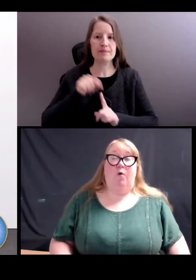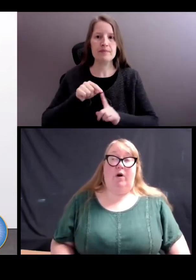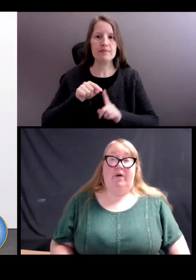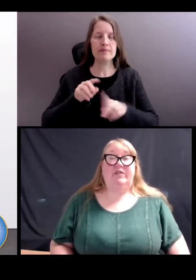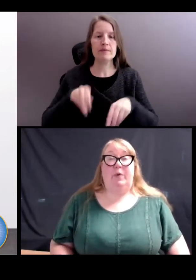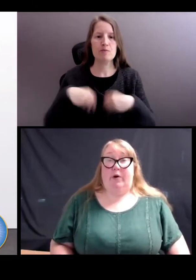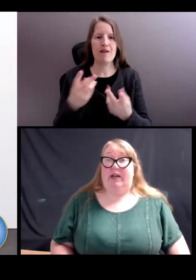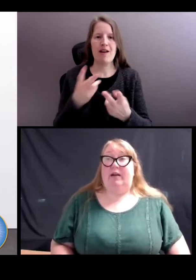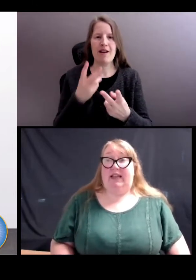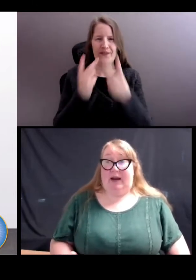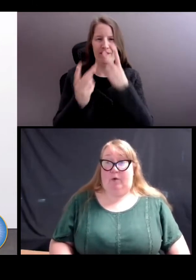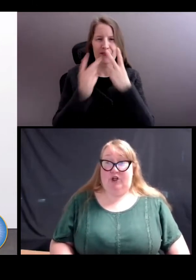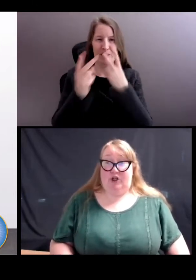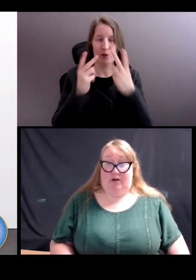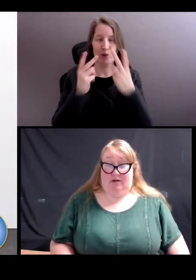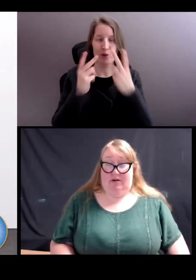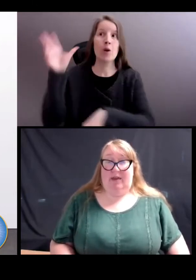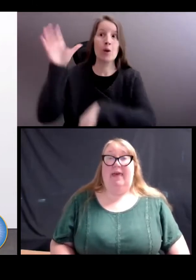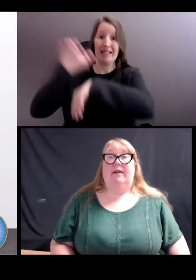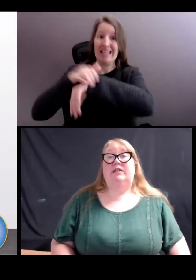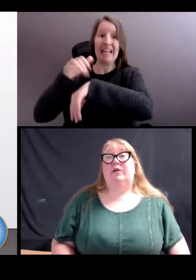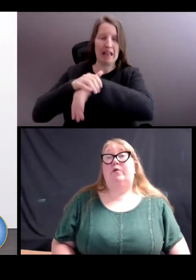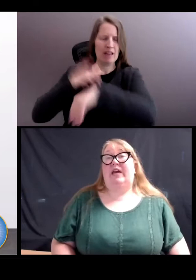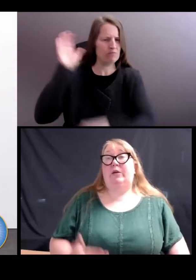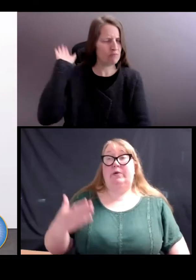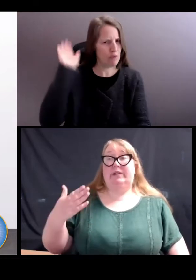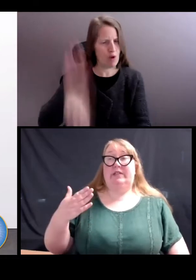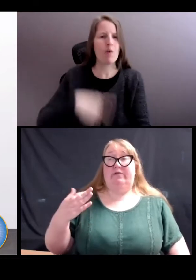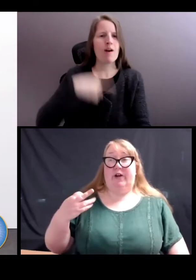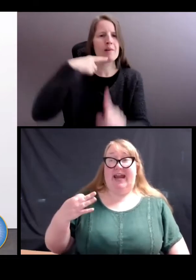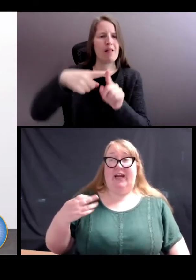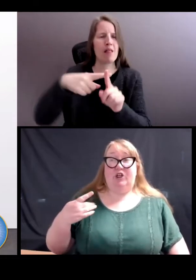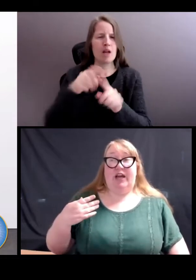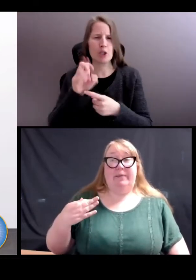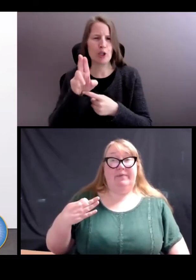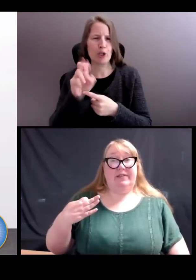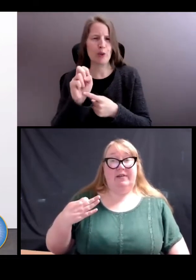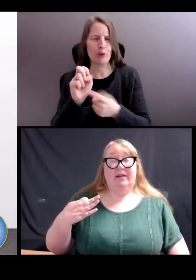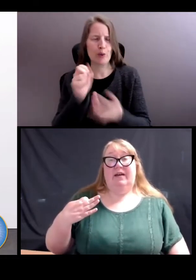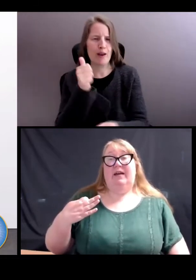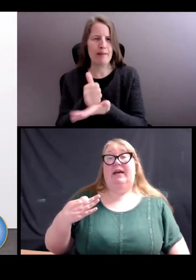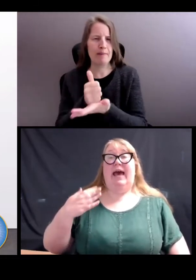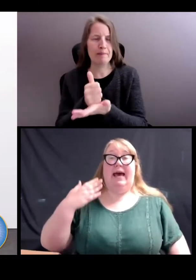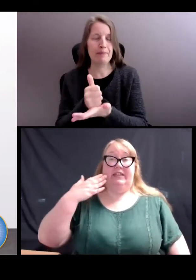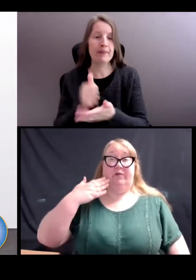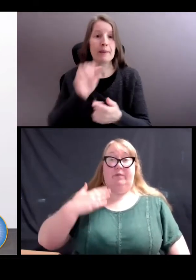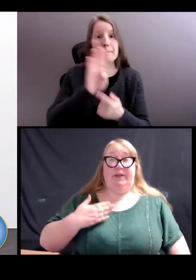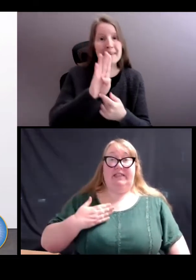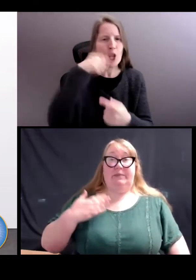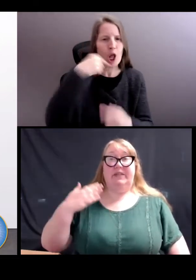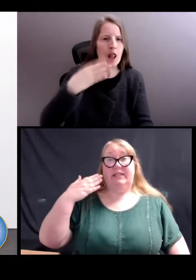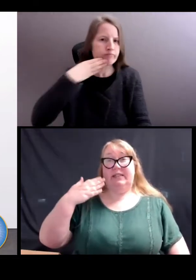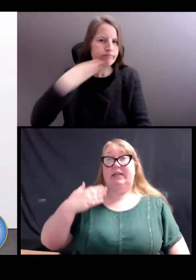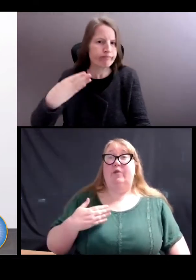form of spoken language So, they use different hand shapes at different placements near the